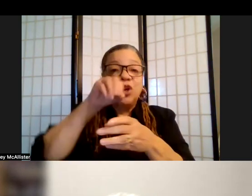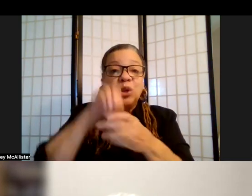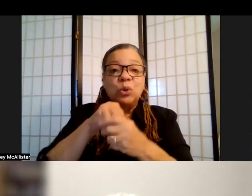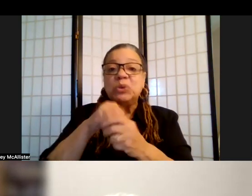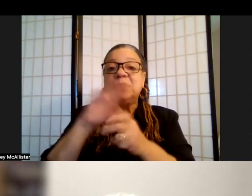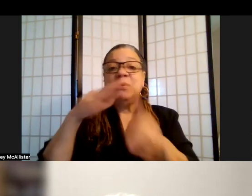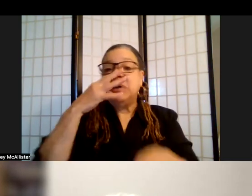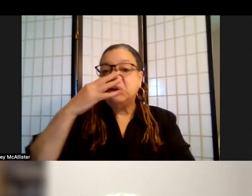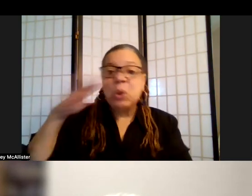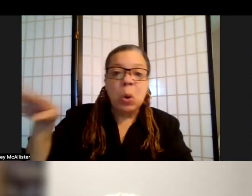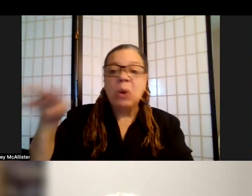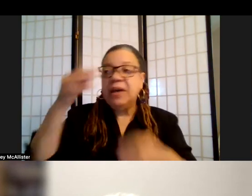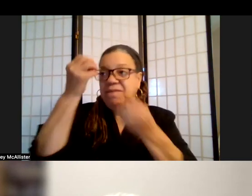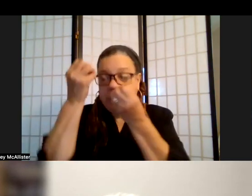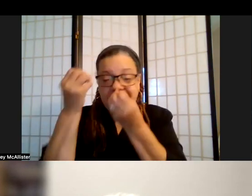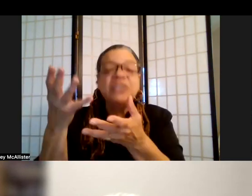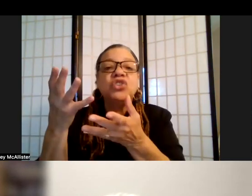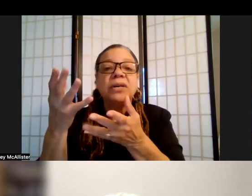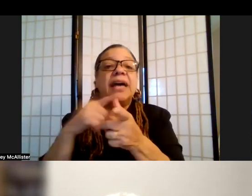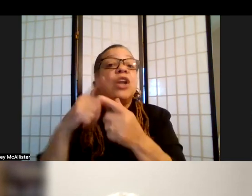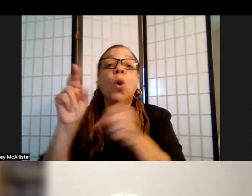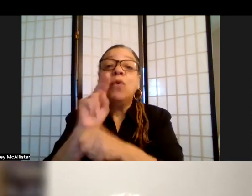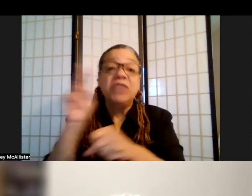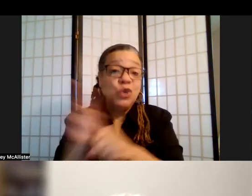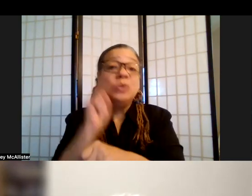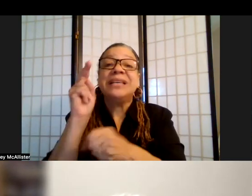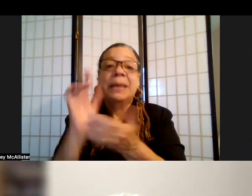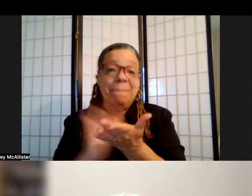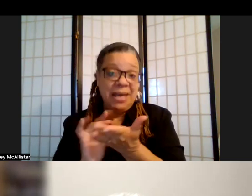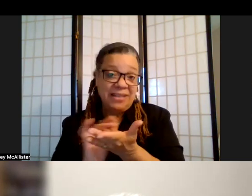information, and, and over consumption of many different things